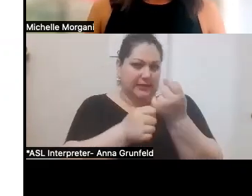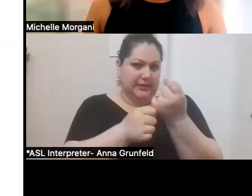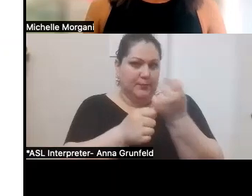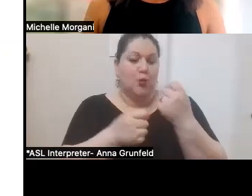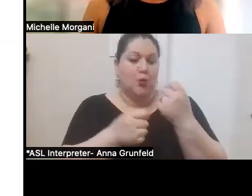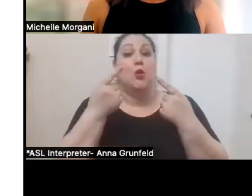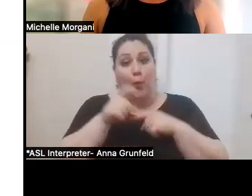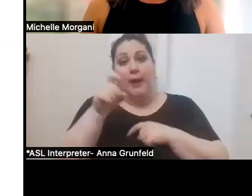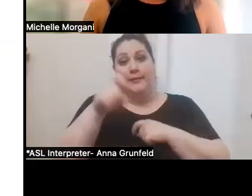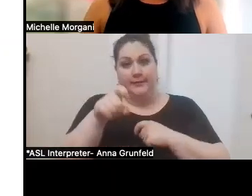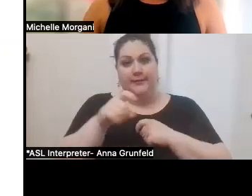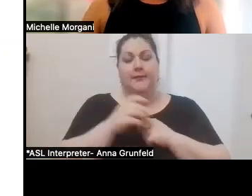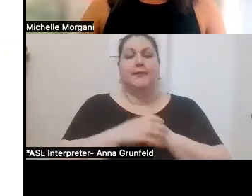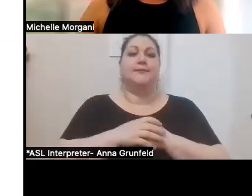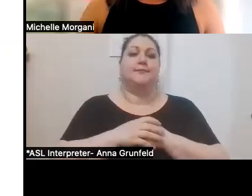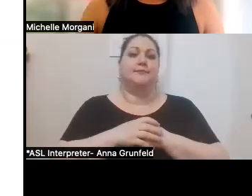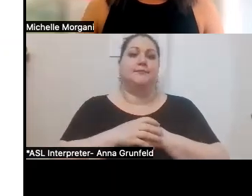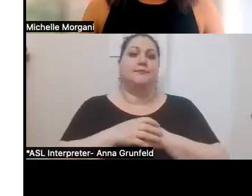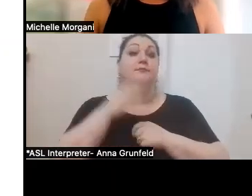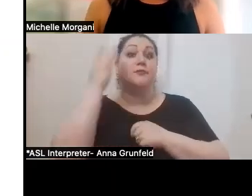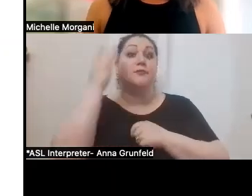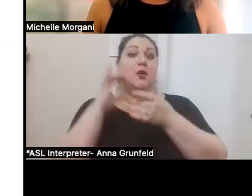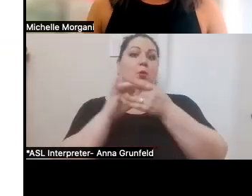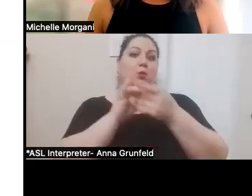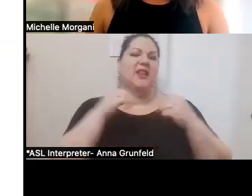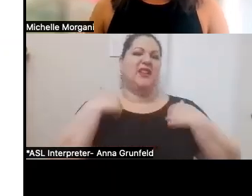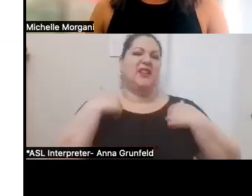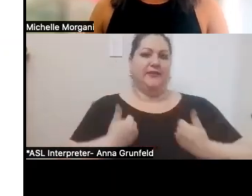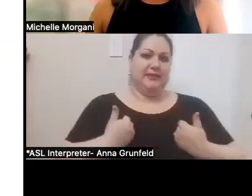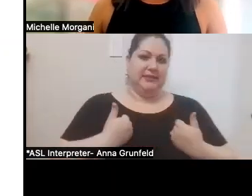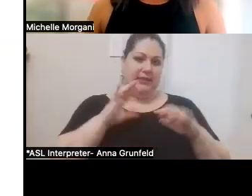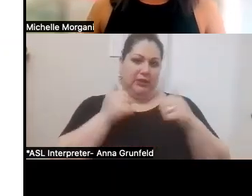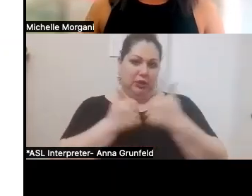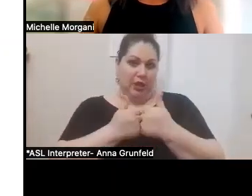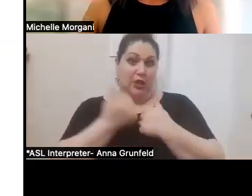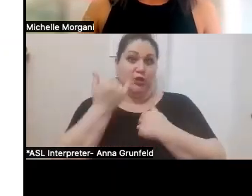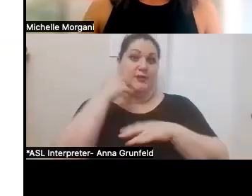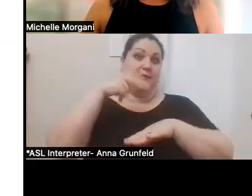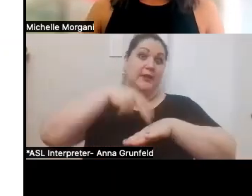because of fatigue challenges when standing or ambulating for too long.